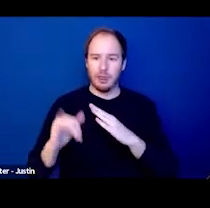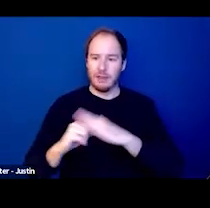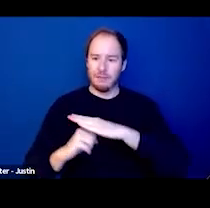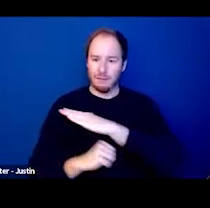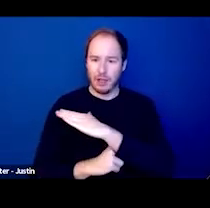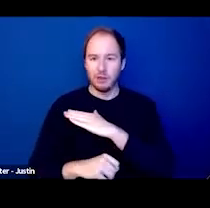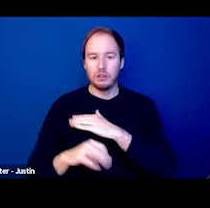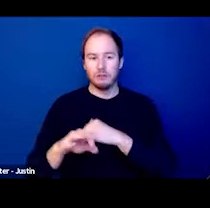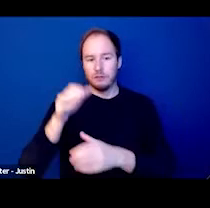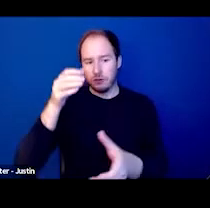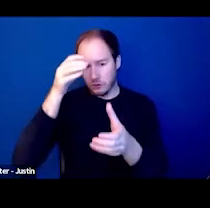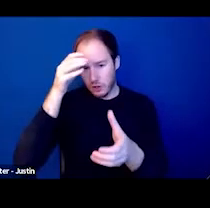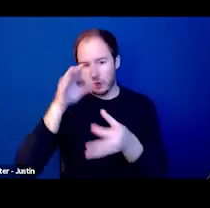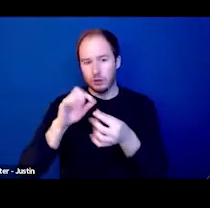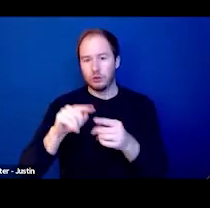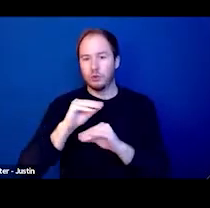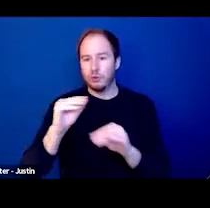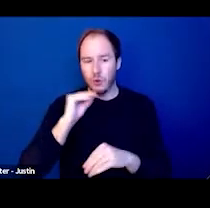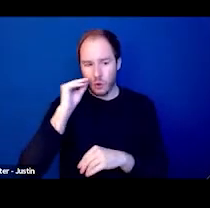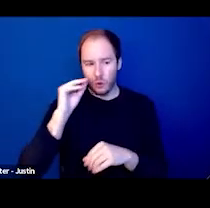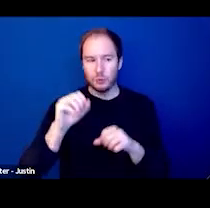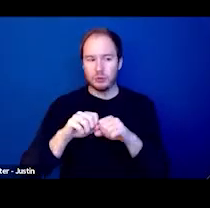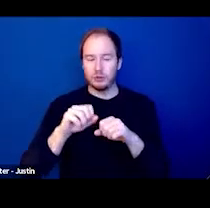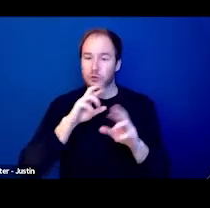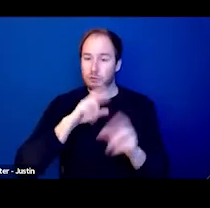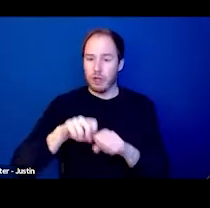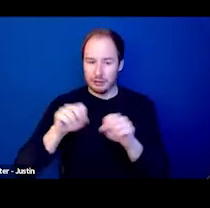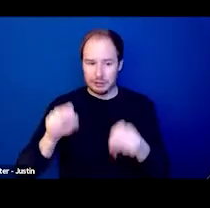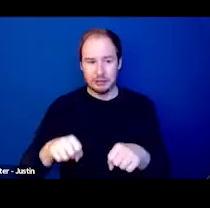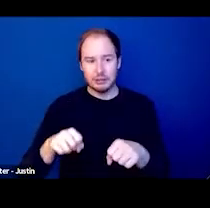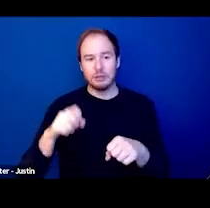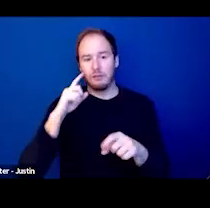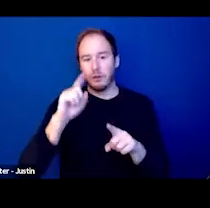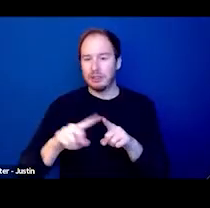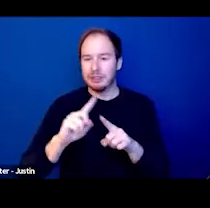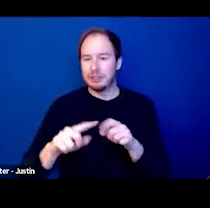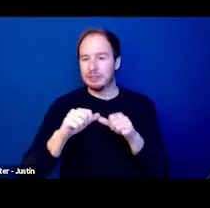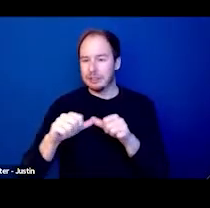around the homeless response system, including Continuums of Care and Coordinated Entry.